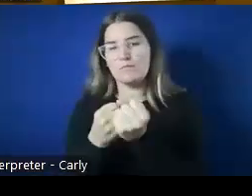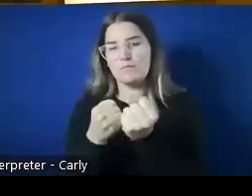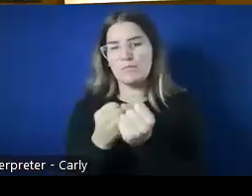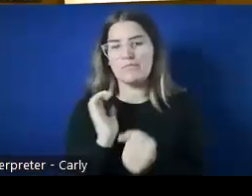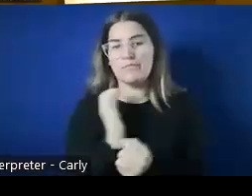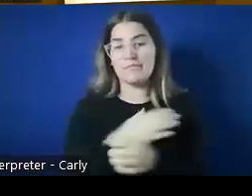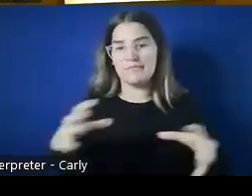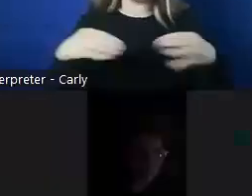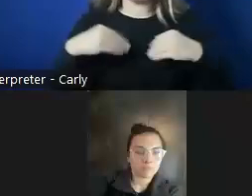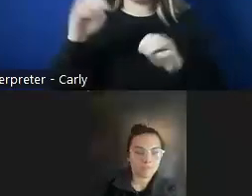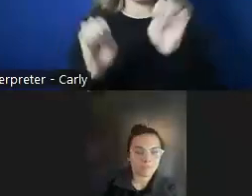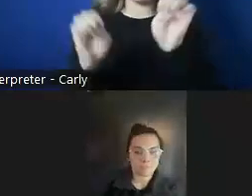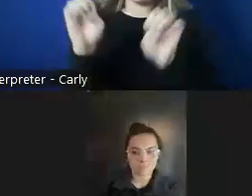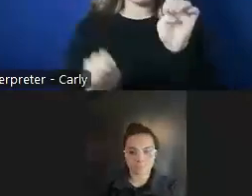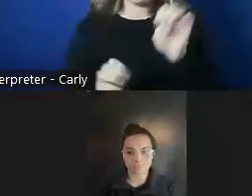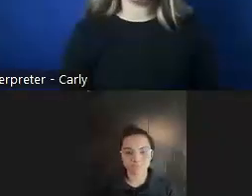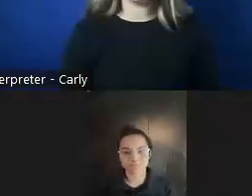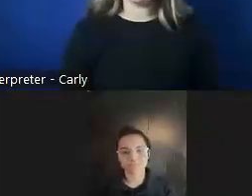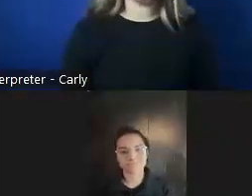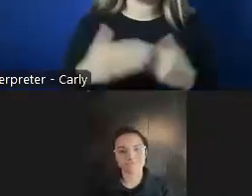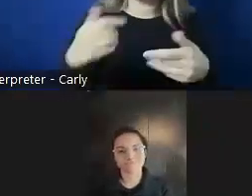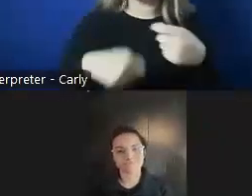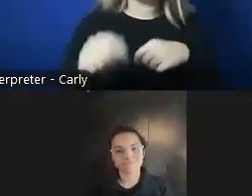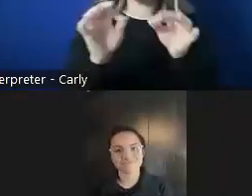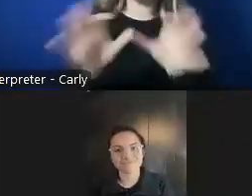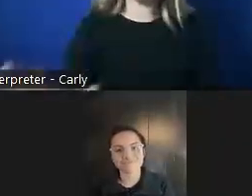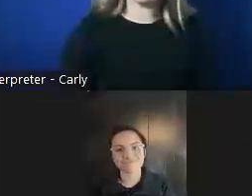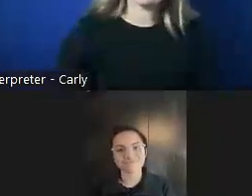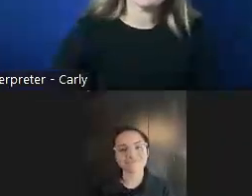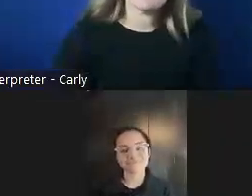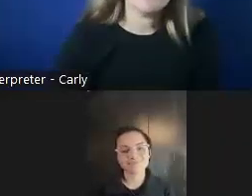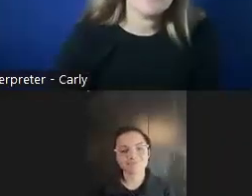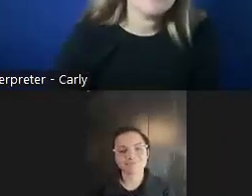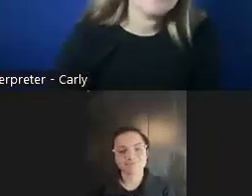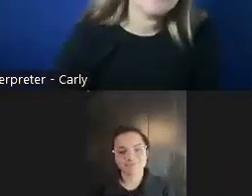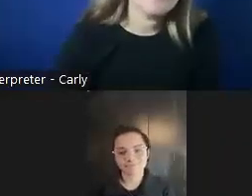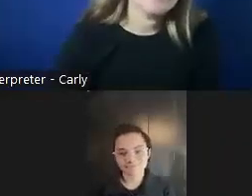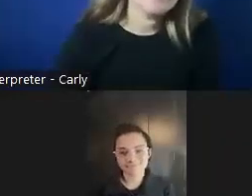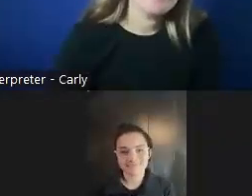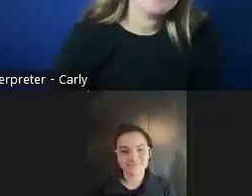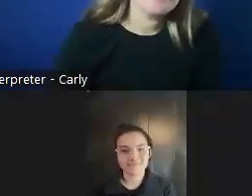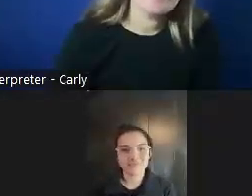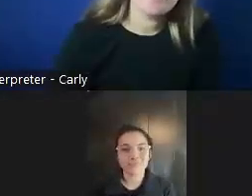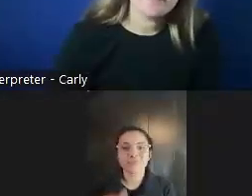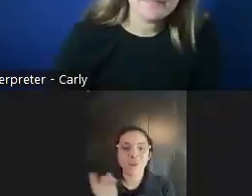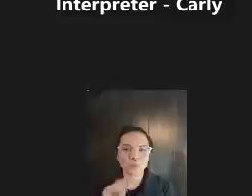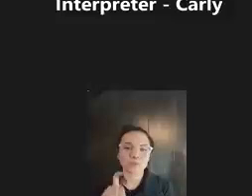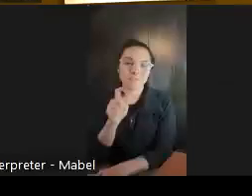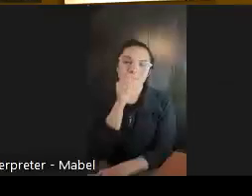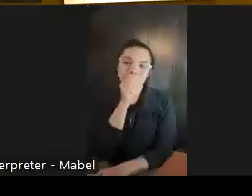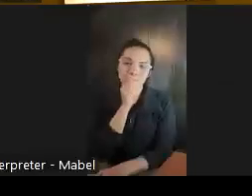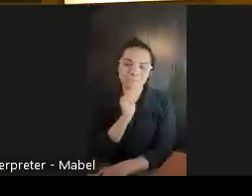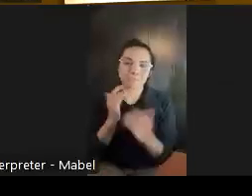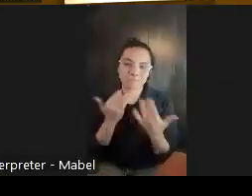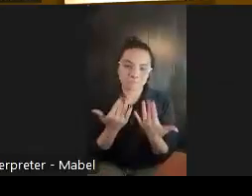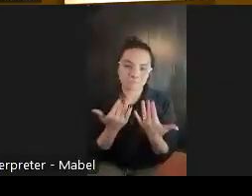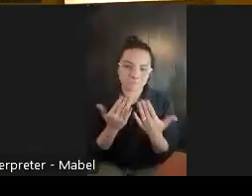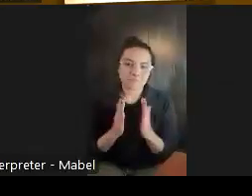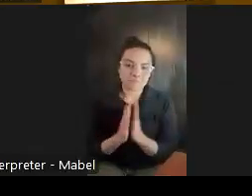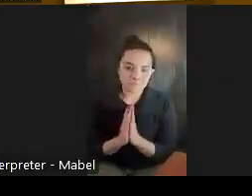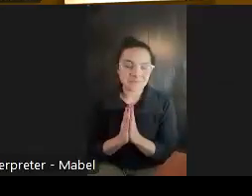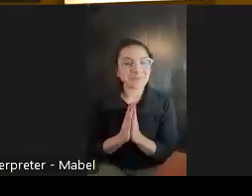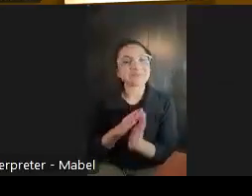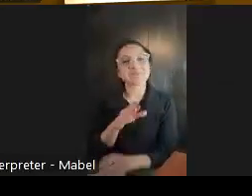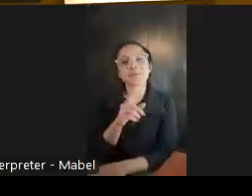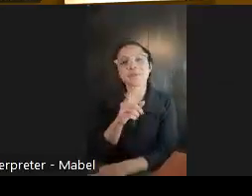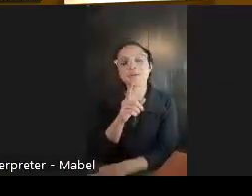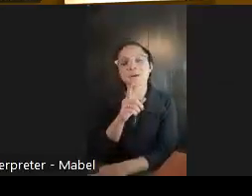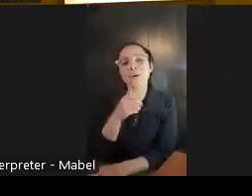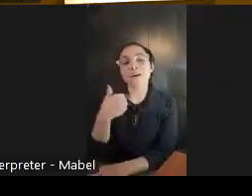evaluations I also have to be patient so really when we had the vision of this walk-in clinic